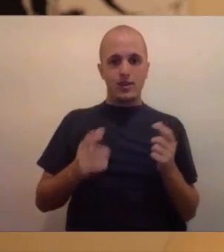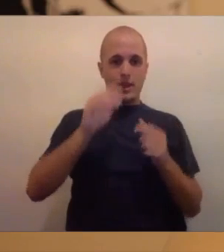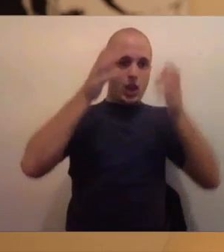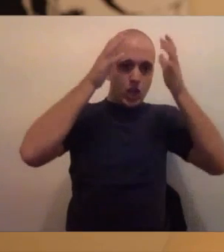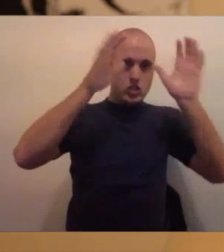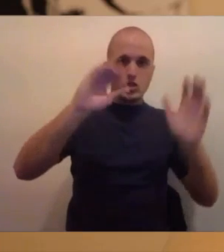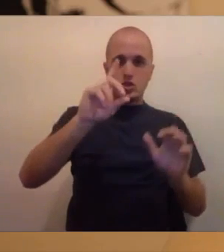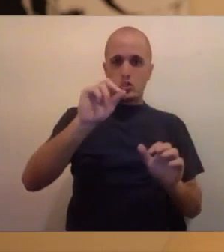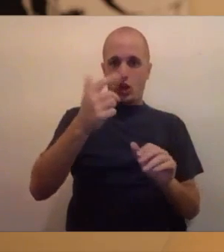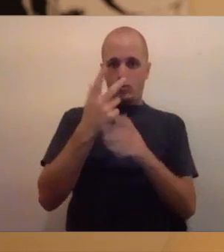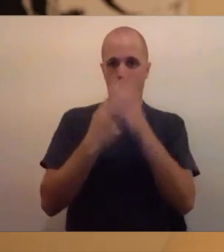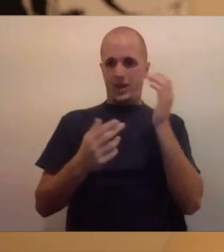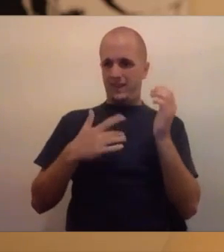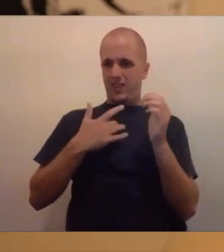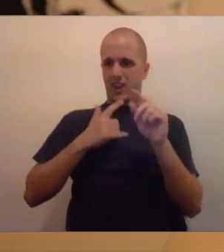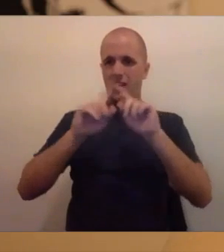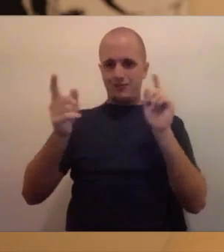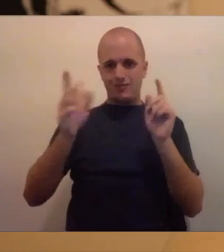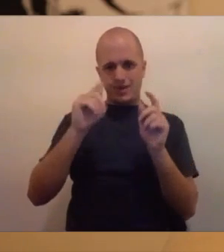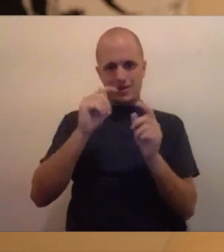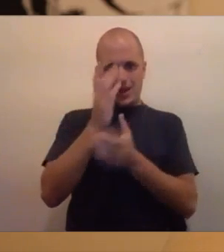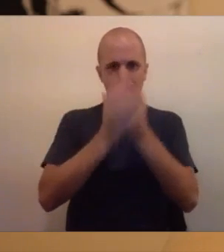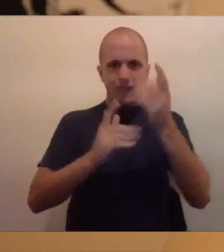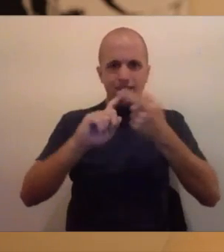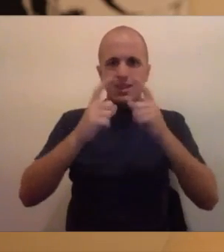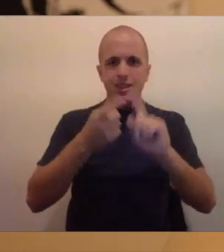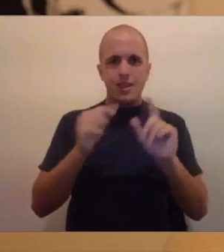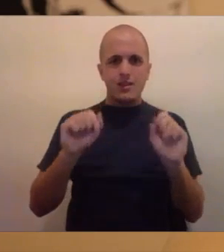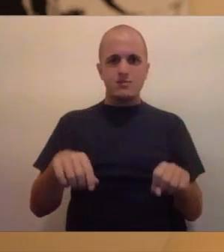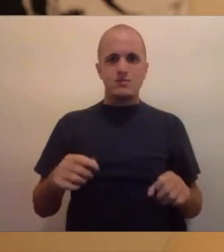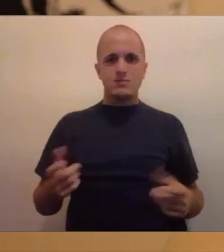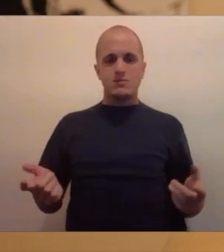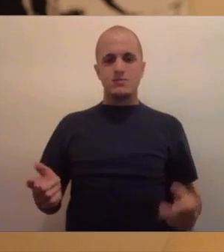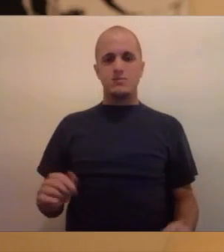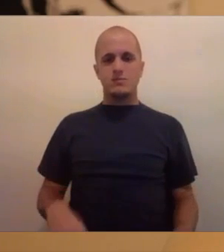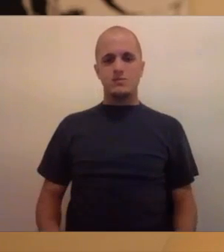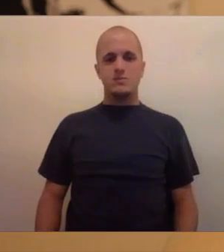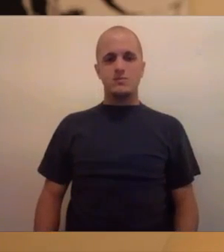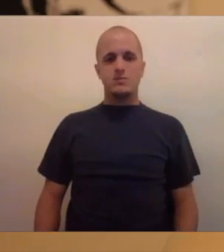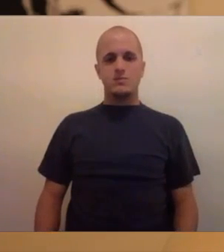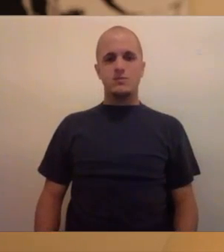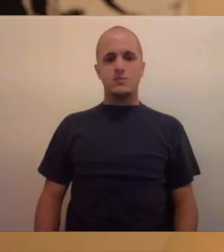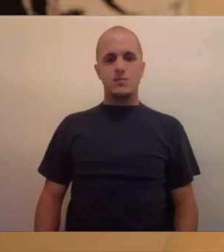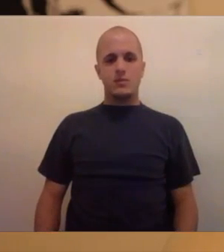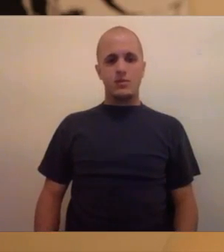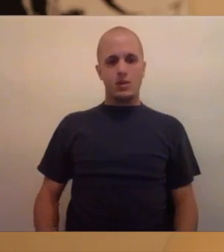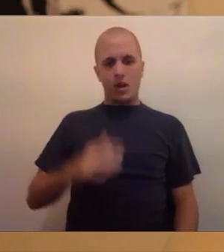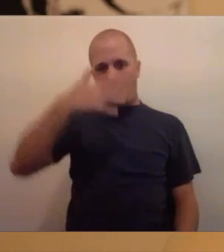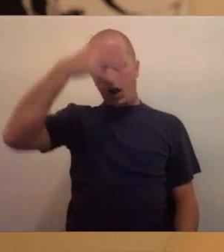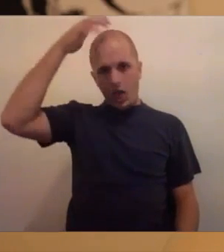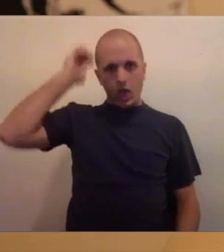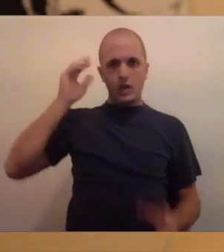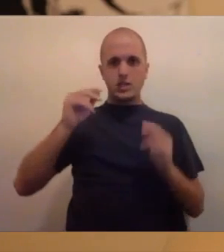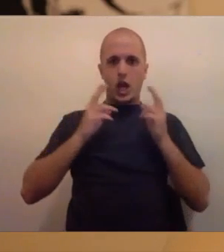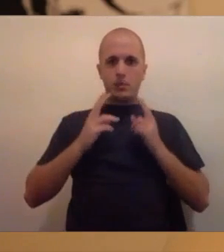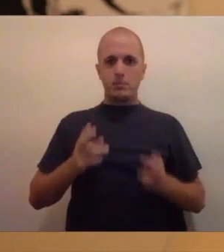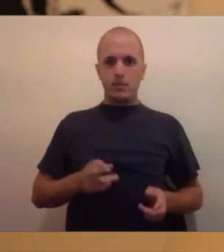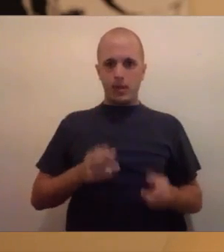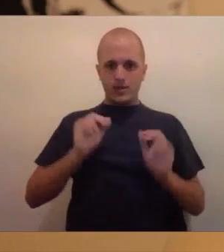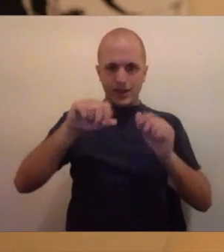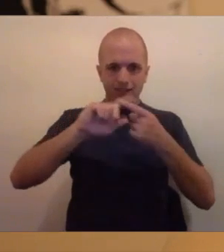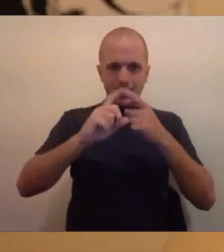sometimes they can be friends, too. A deer and a dog can be friends.